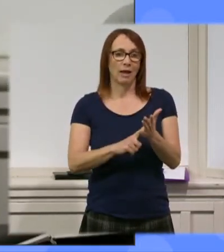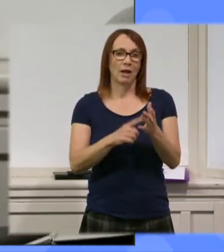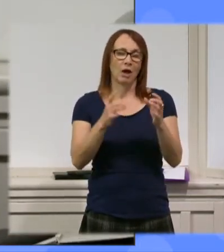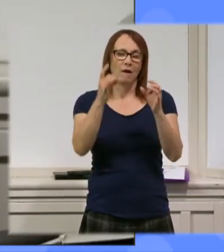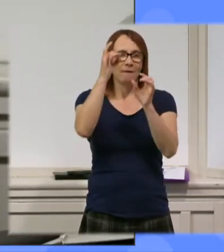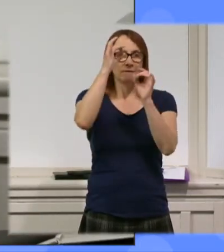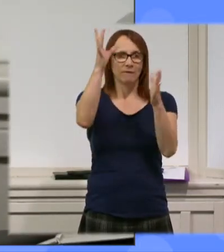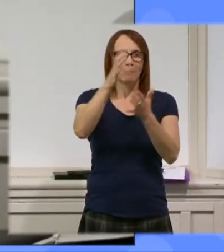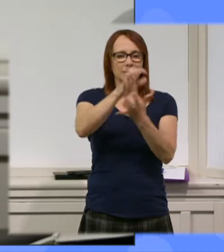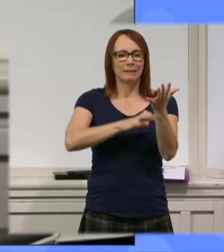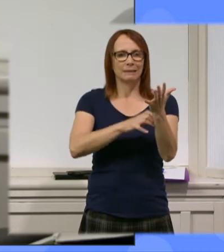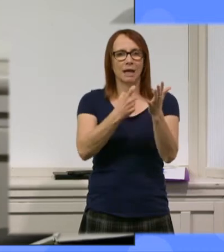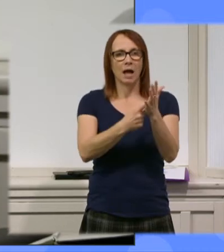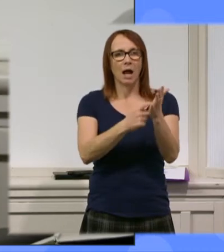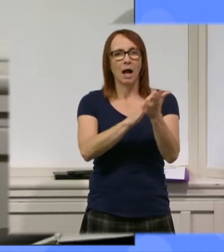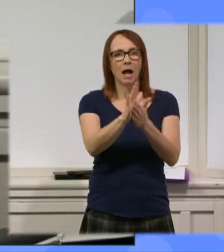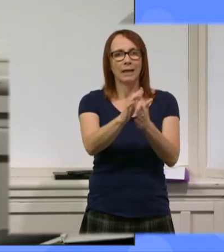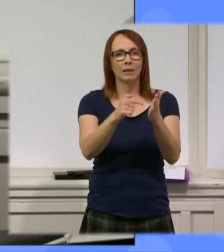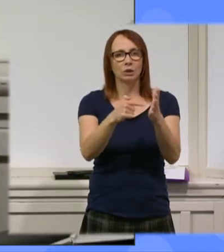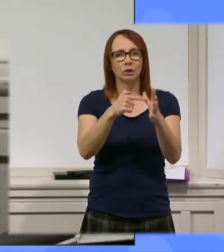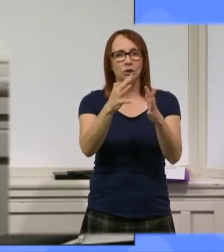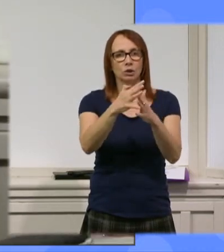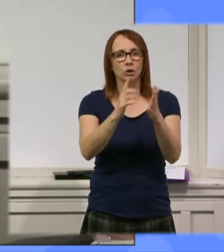called I hate Tony in which he says that the Labour Party will never be